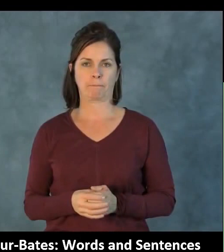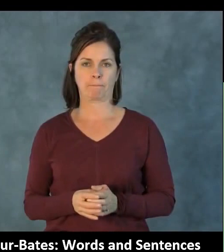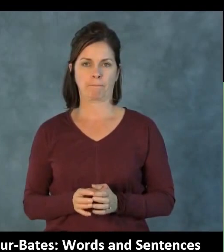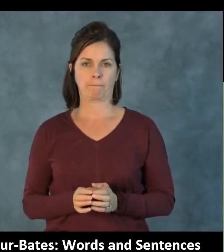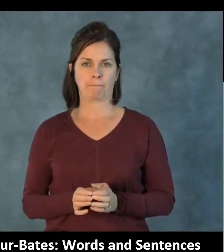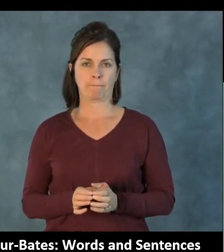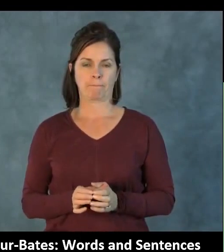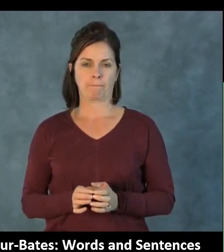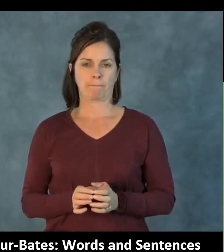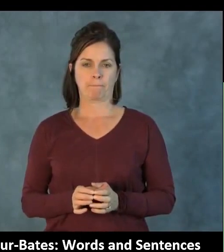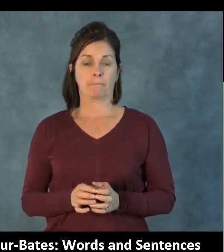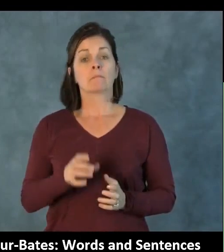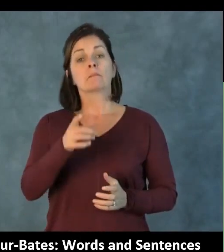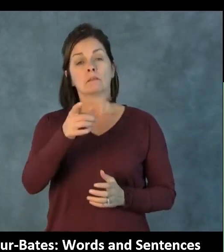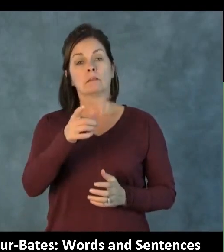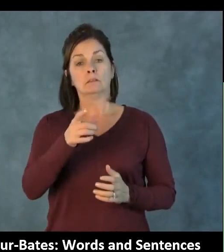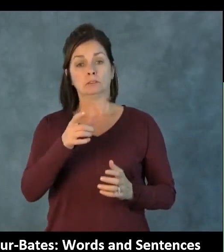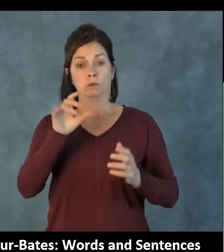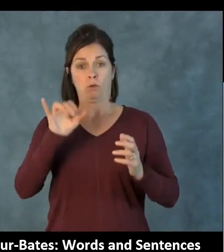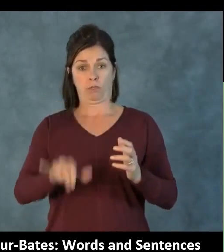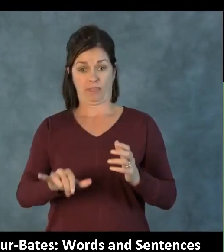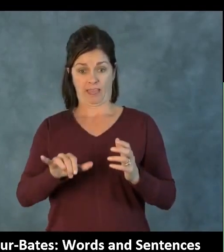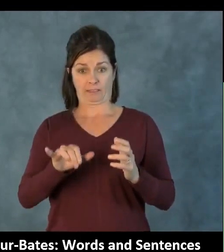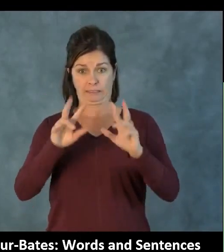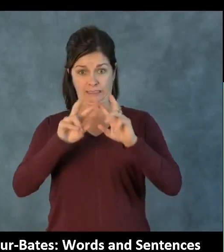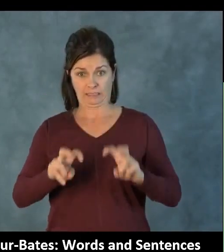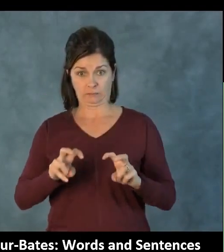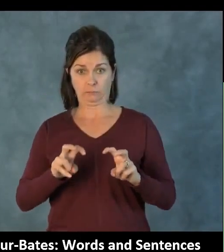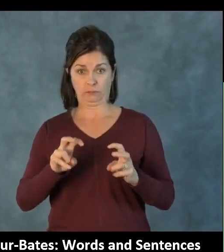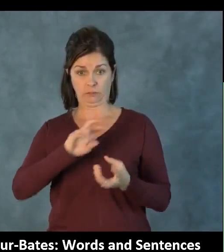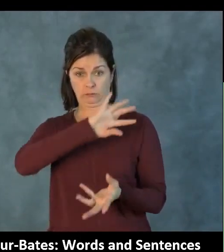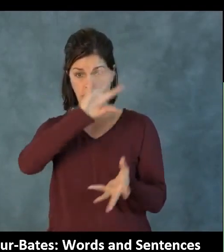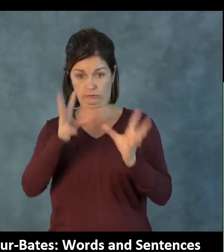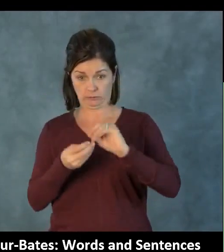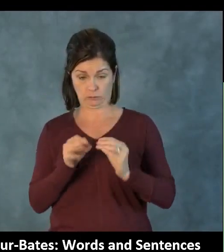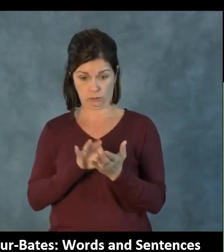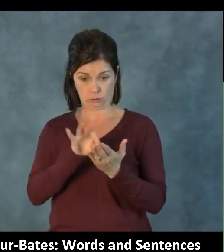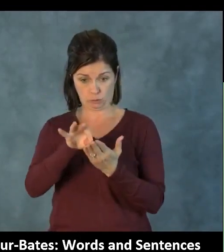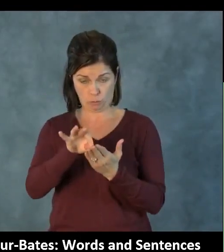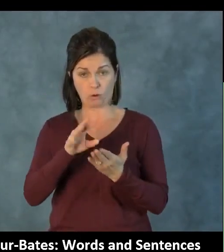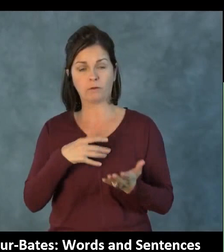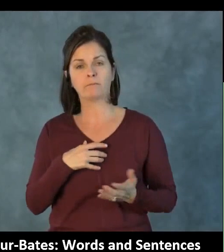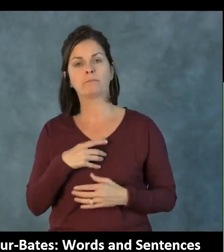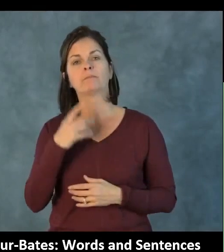When you score this particular assessment, if you give it to a child, who's in the proper age range